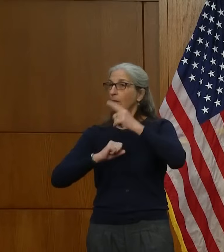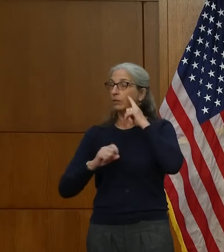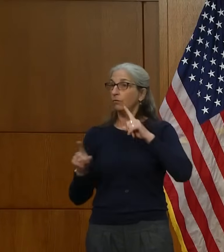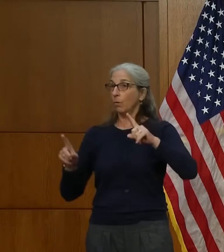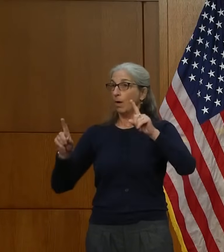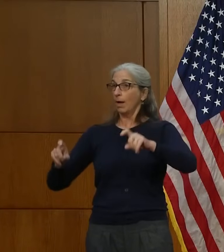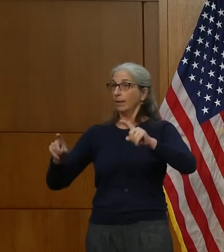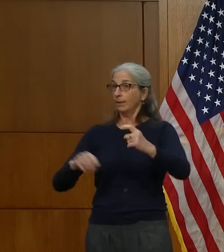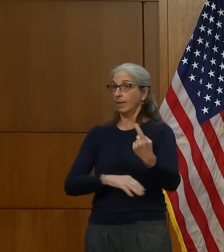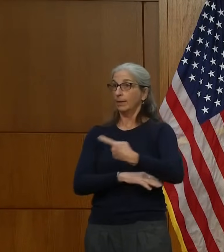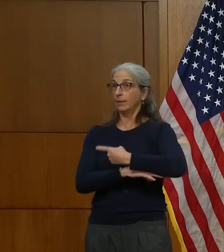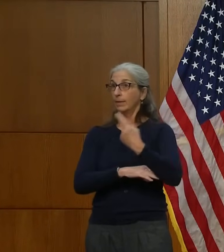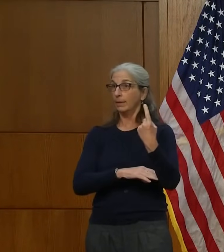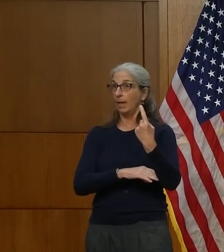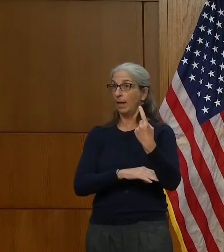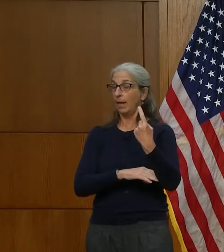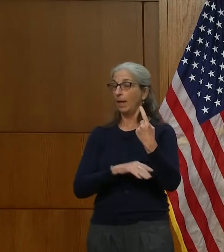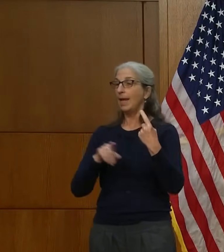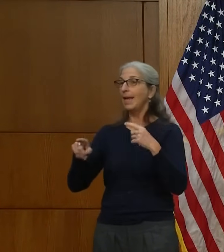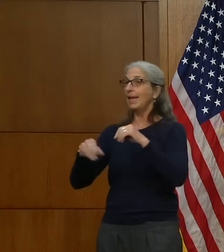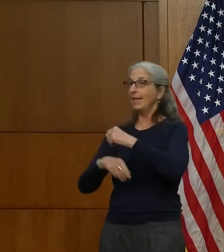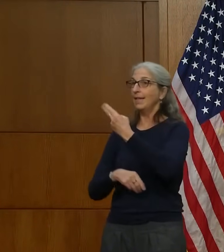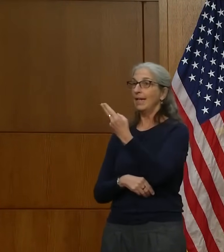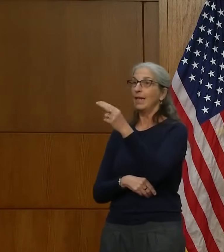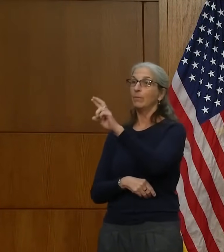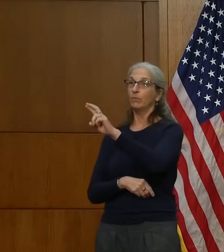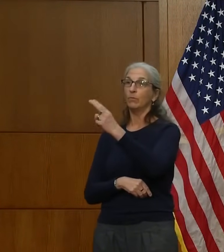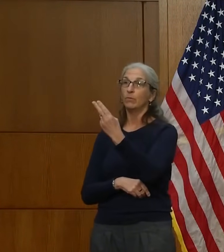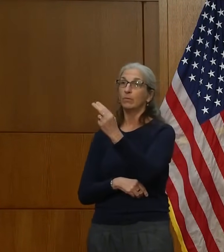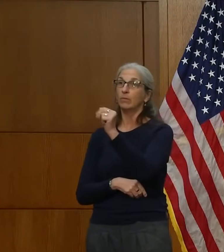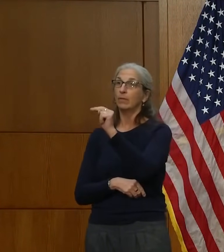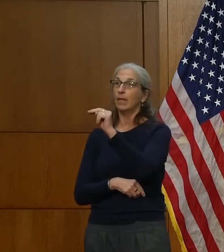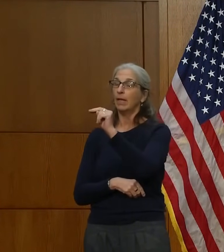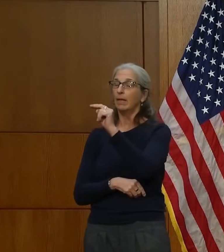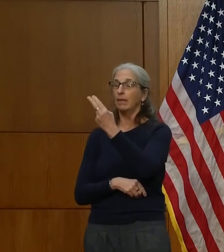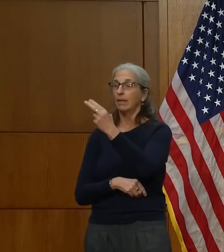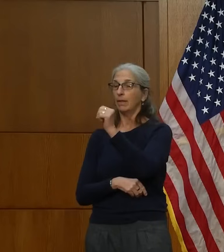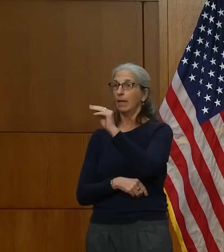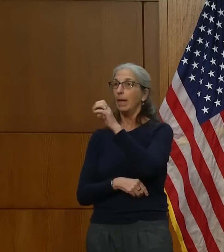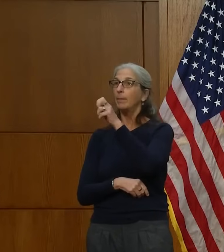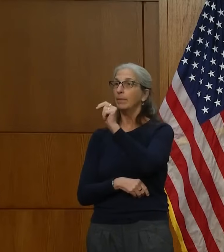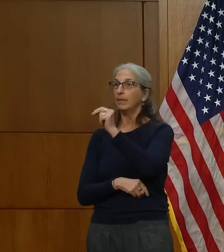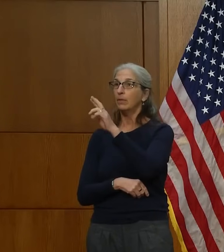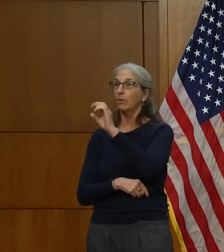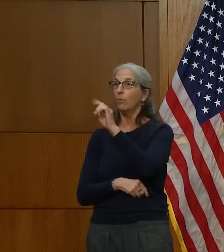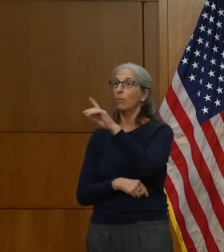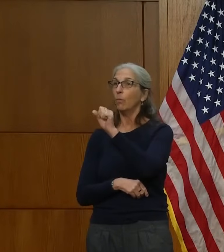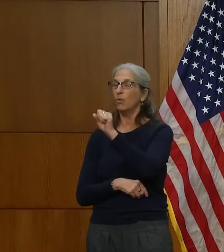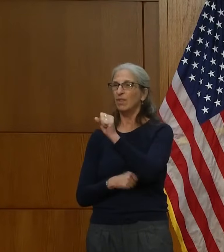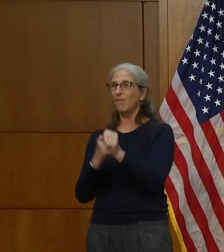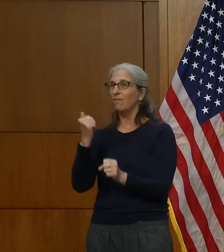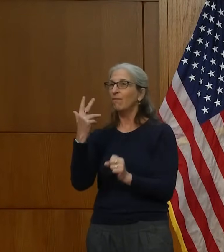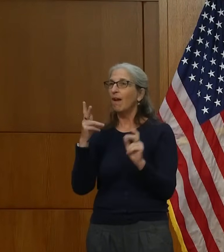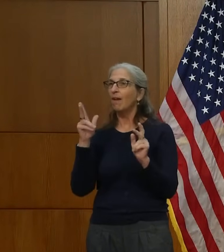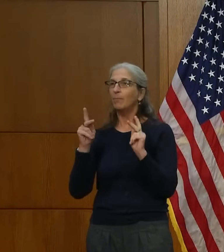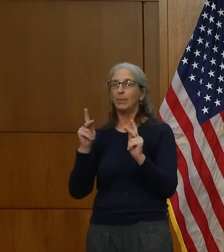WE PLANNED AND ADVERTISED. FOR